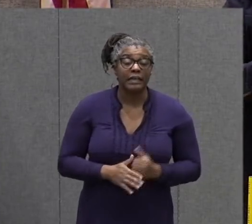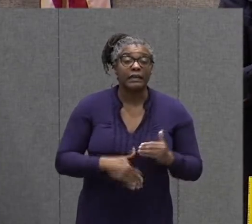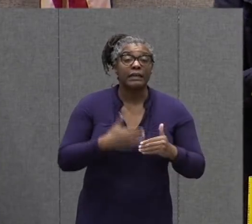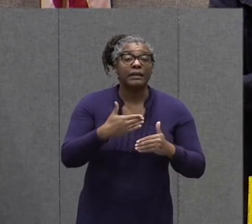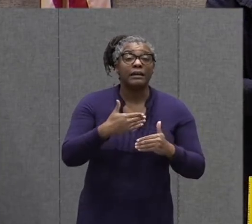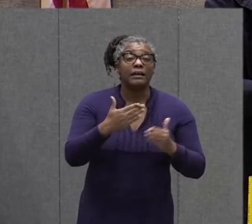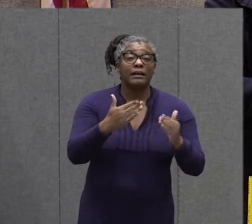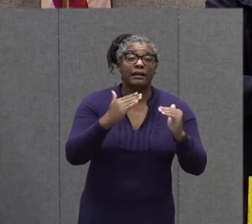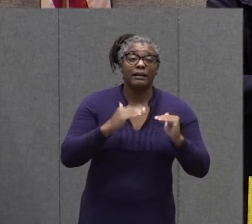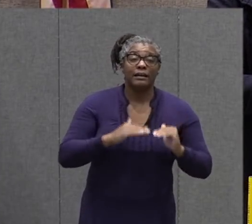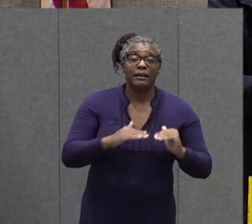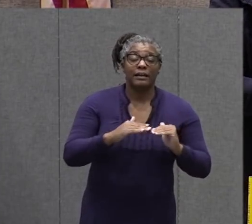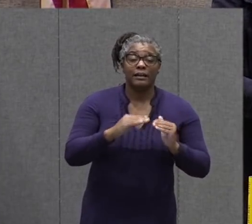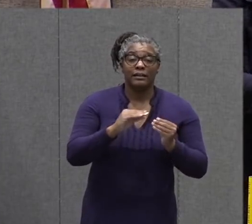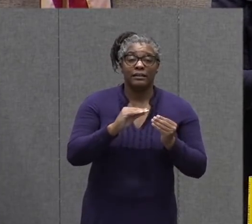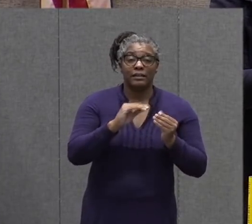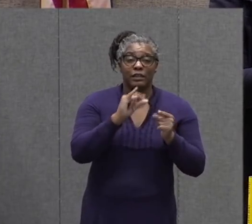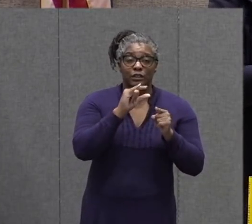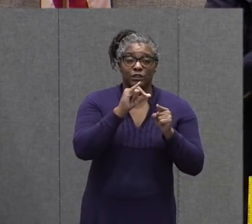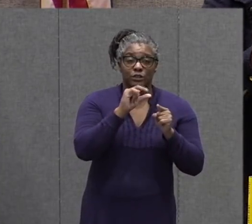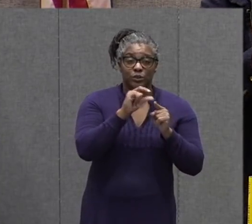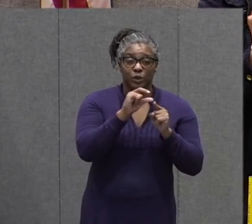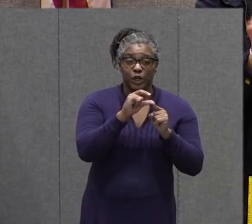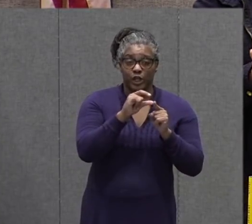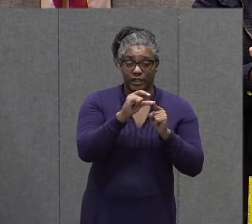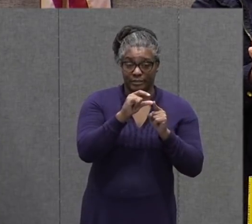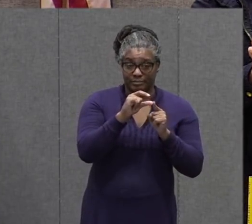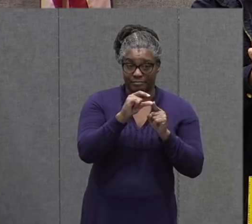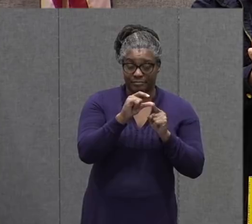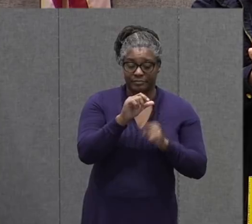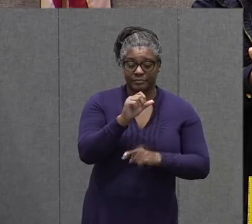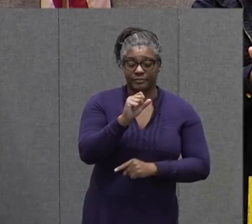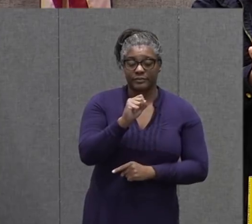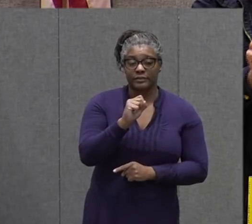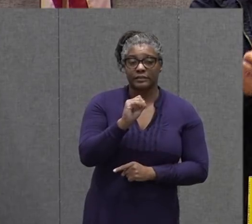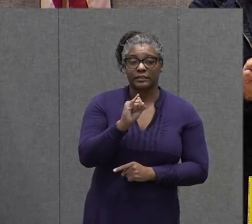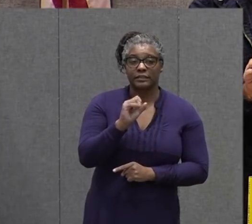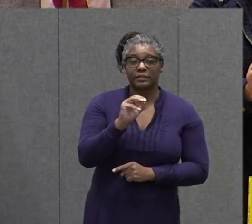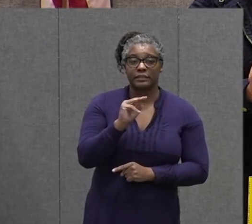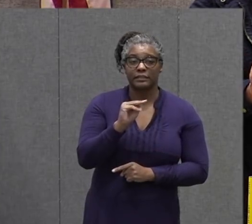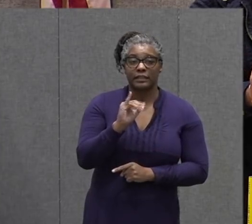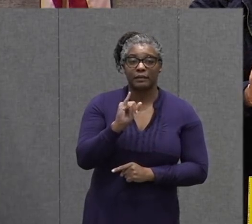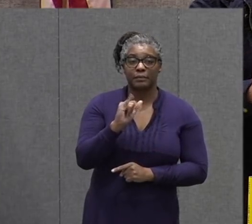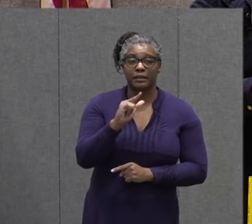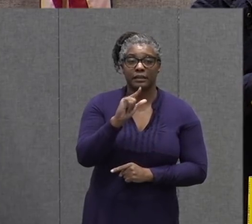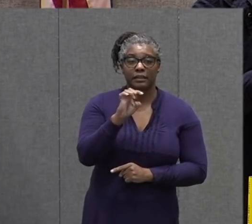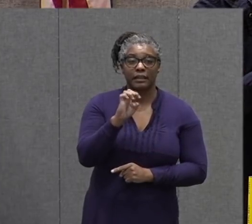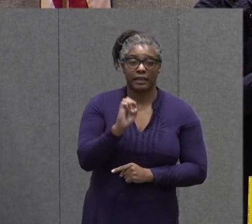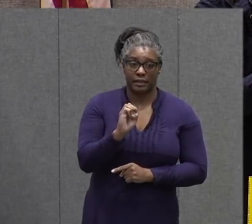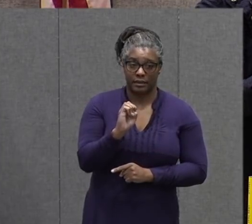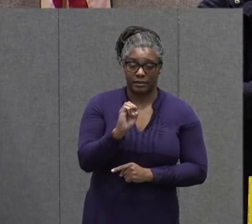the difference between the two. The next word was simile. And you were saying? Similar..